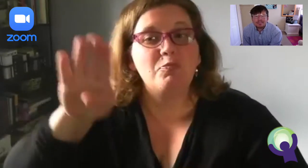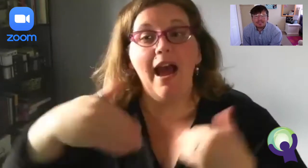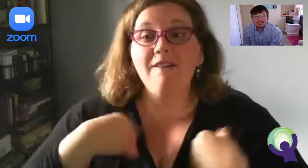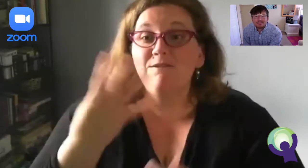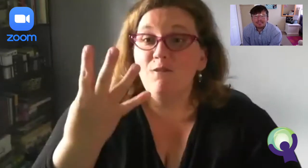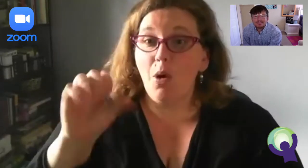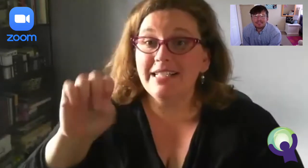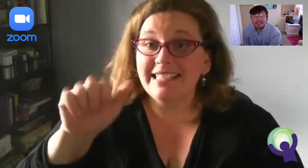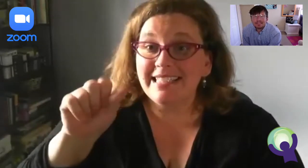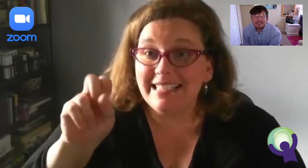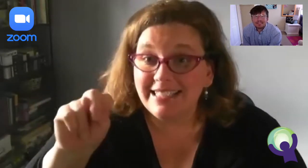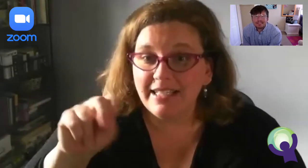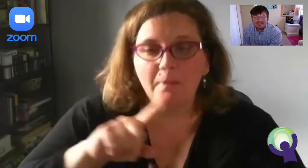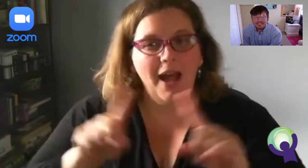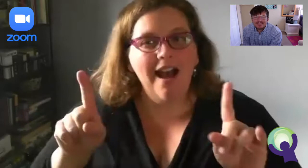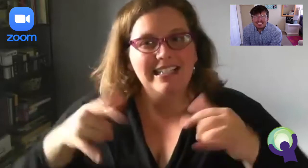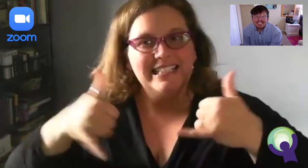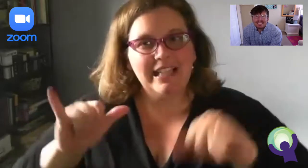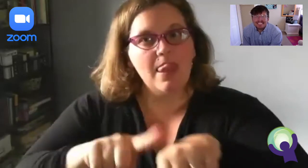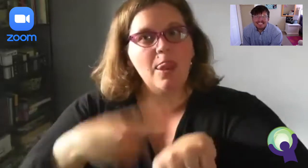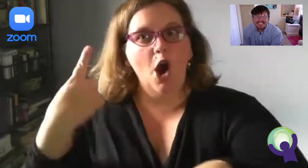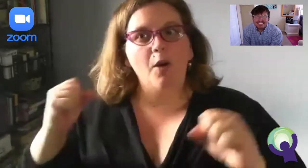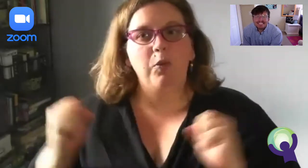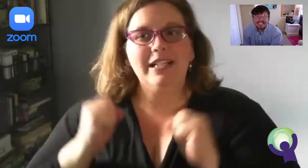is just perfect for me. I like having all four seasons.